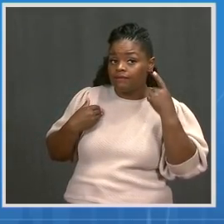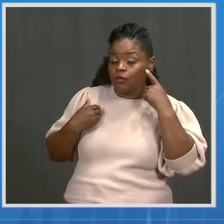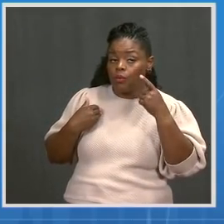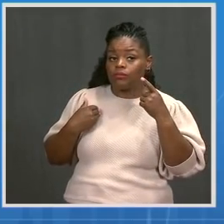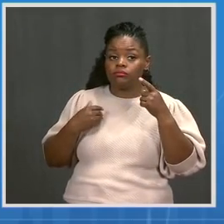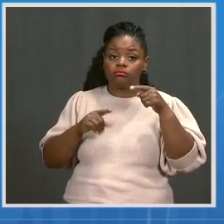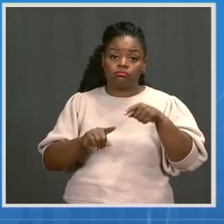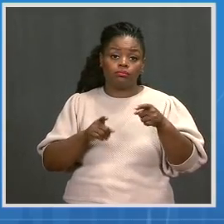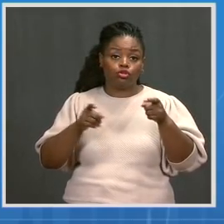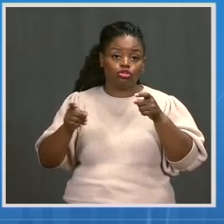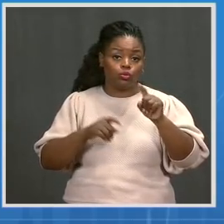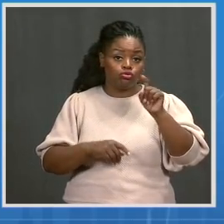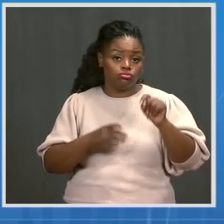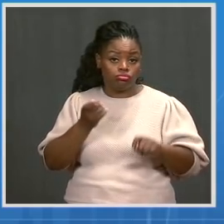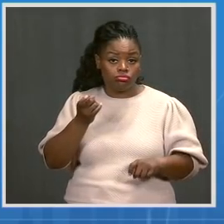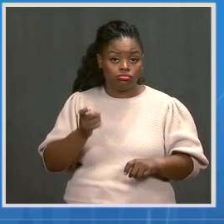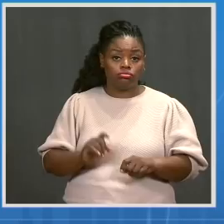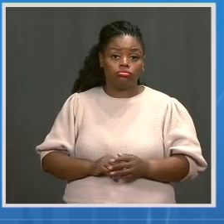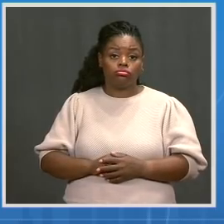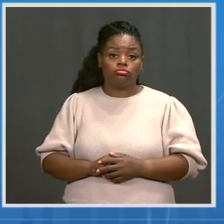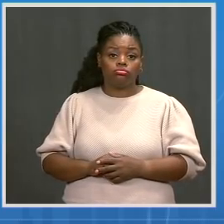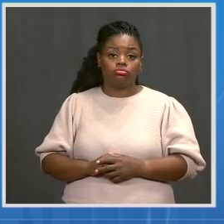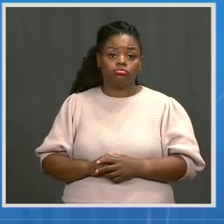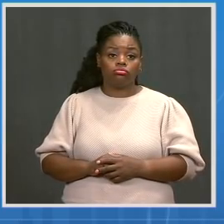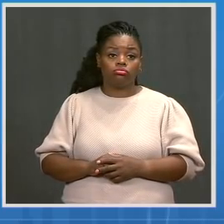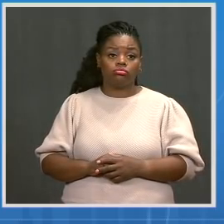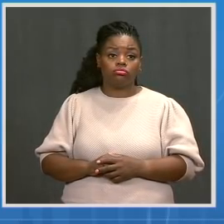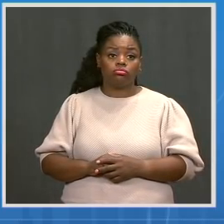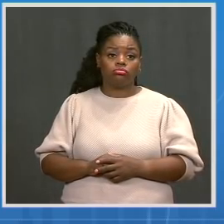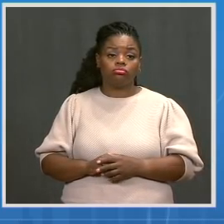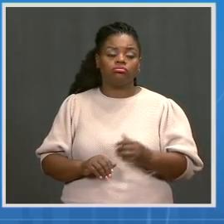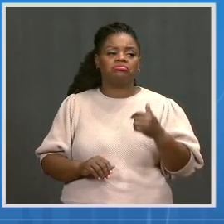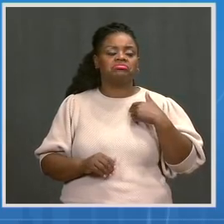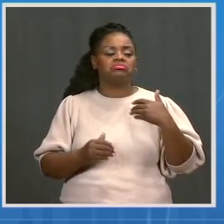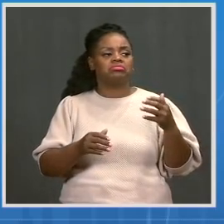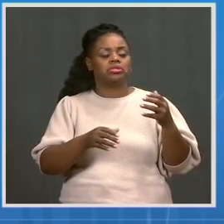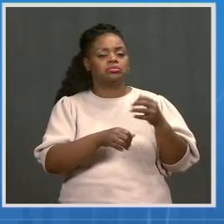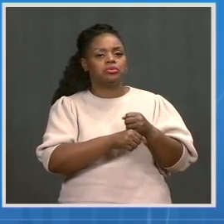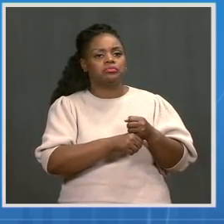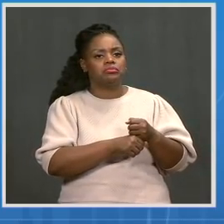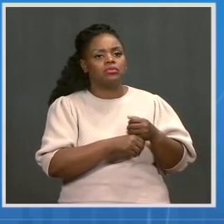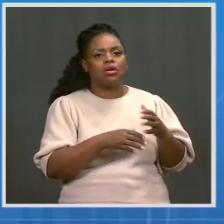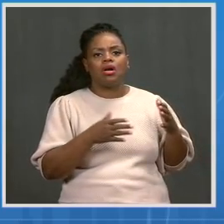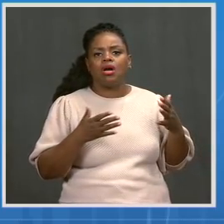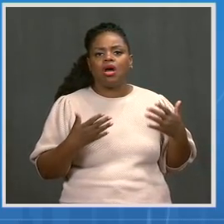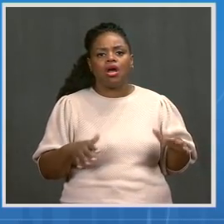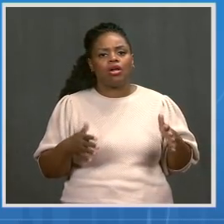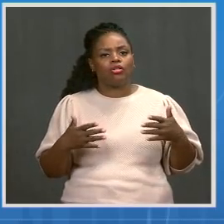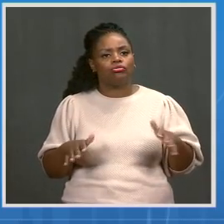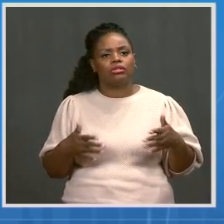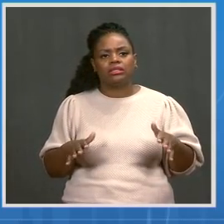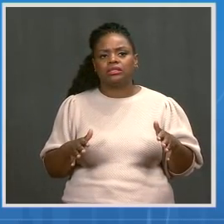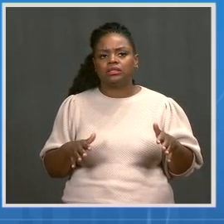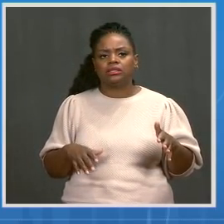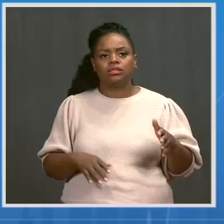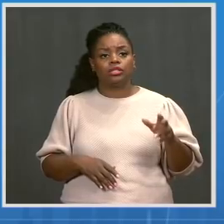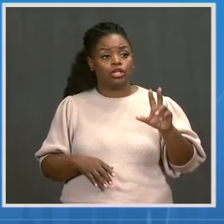Mr. Zients: So, Kaitlan, just to summarize where we are: We're already at people ov- -- 30 and over, we're at 70 percent.